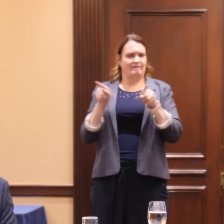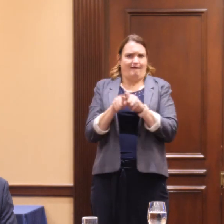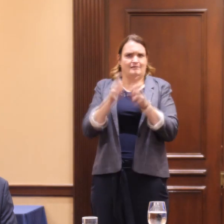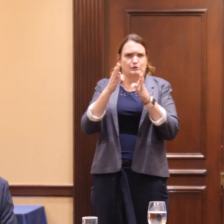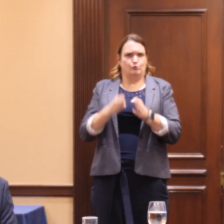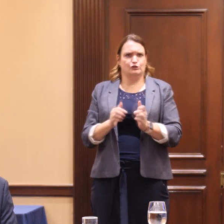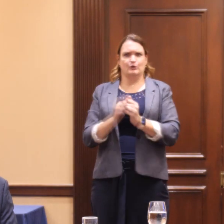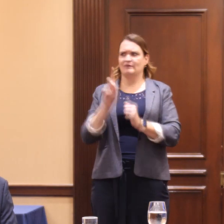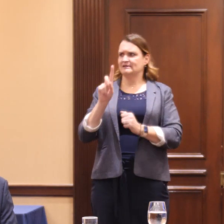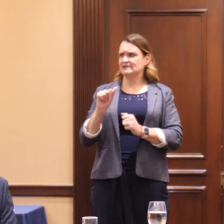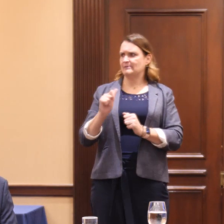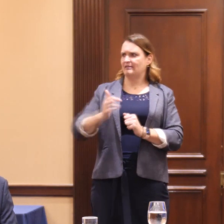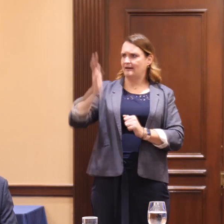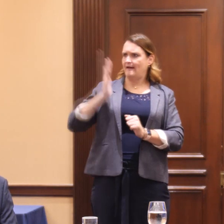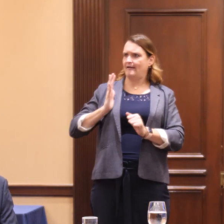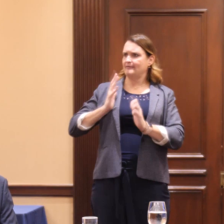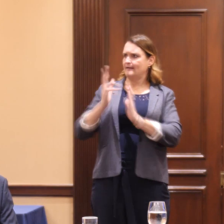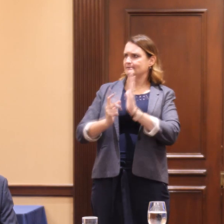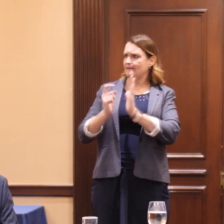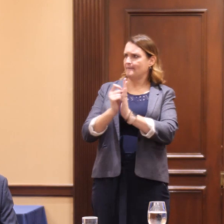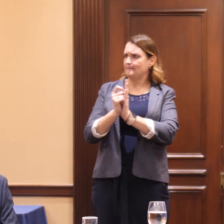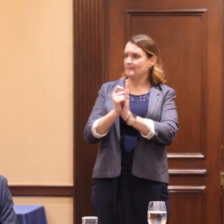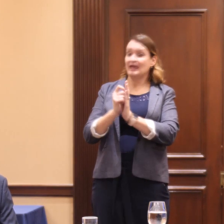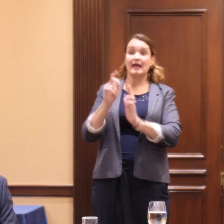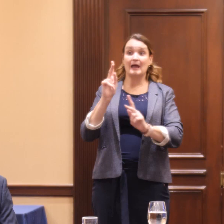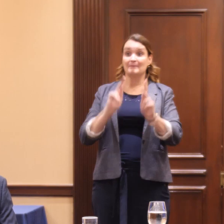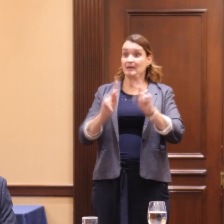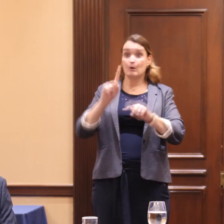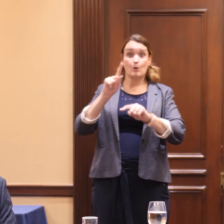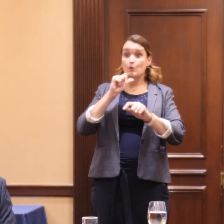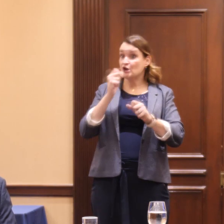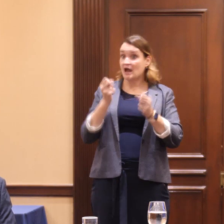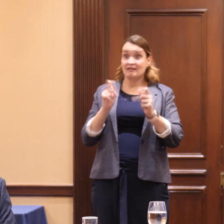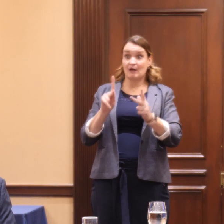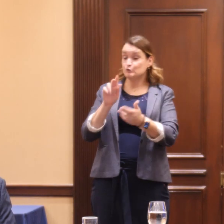that time and that individuals weren't allowed to marry individuals with disabilities weren't